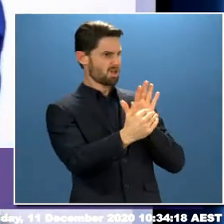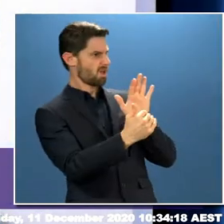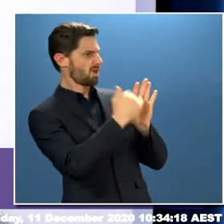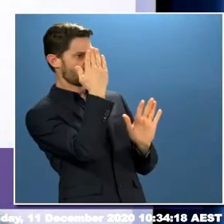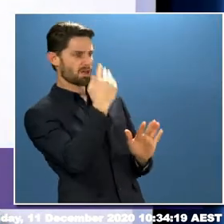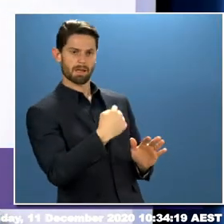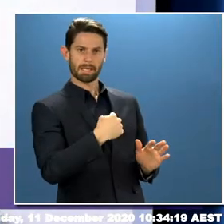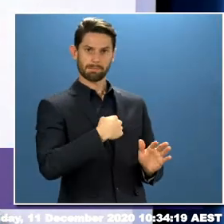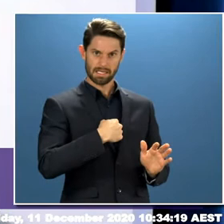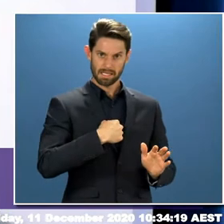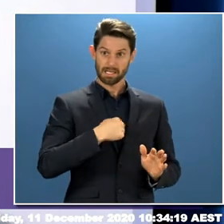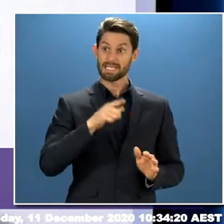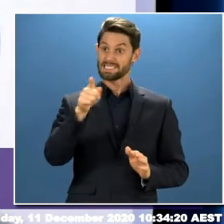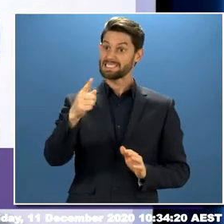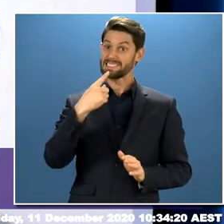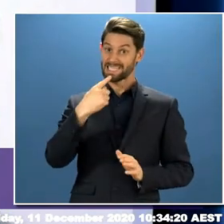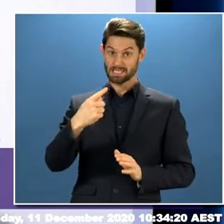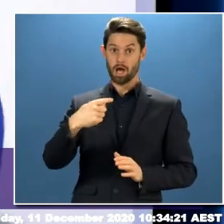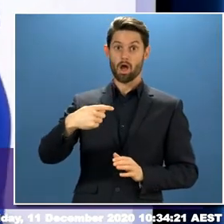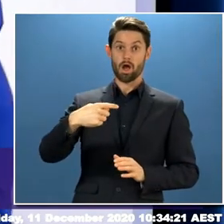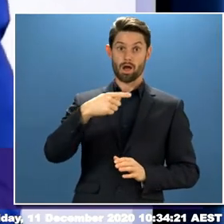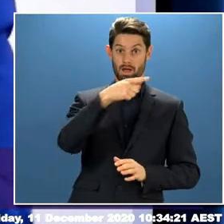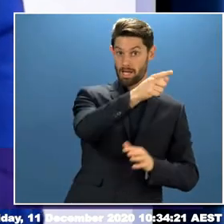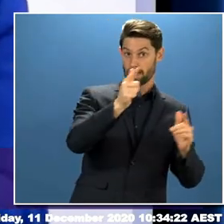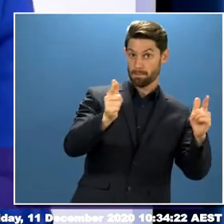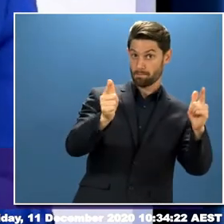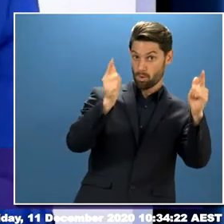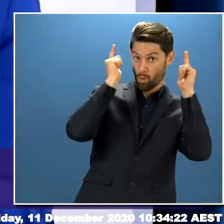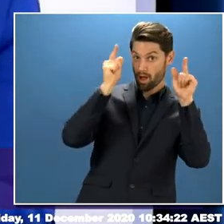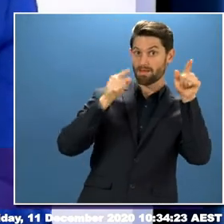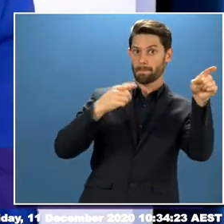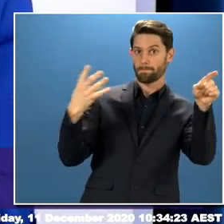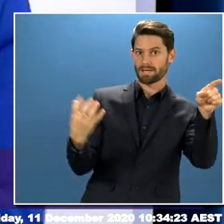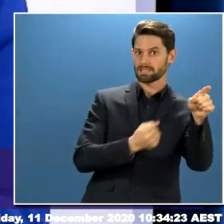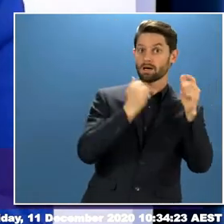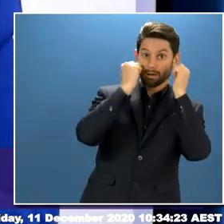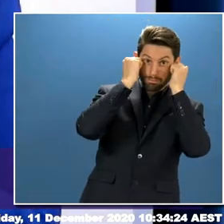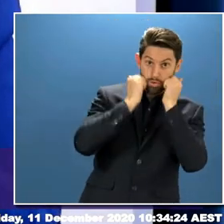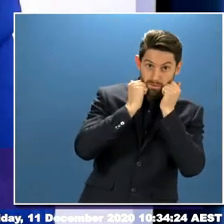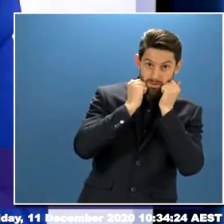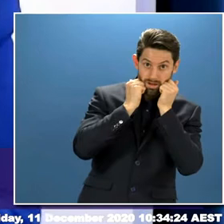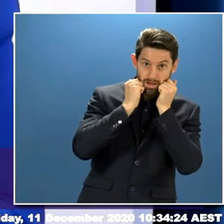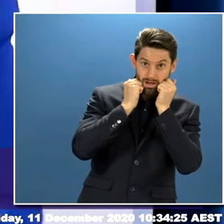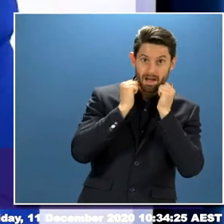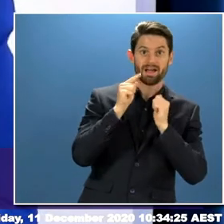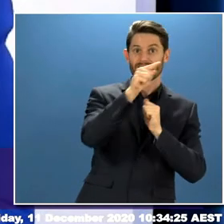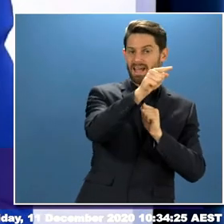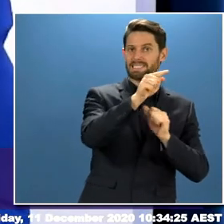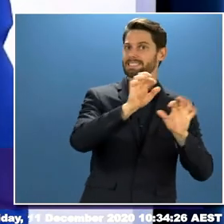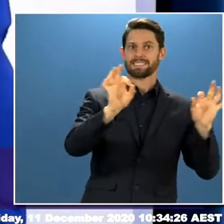is an onus on the employer to prove that they didn't act, for example, because of somebody's physical or mental disability.